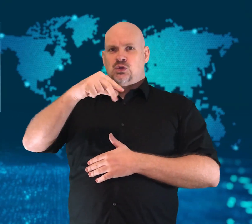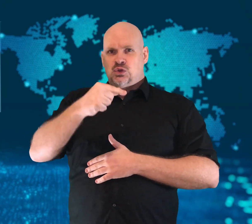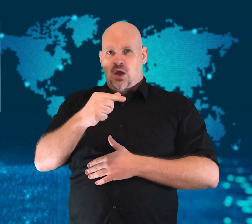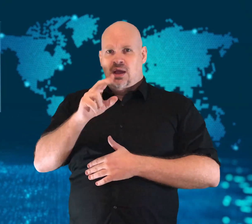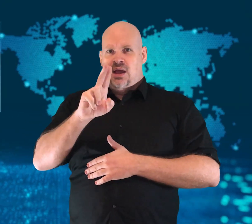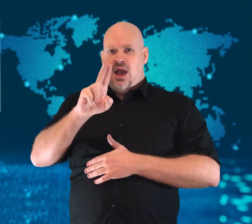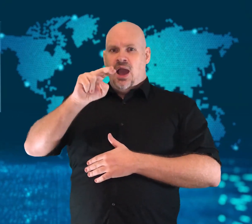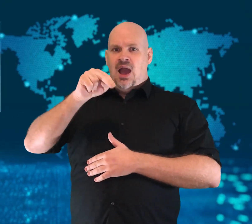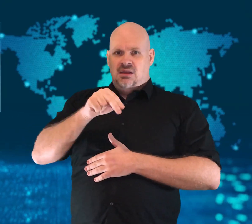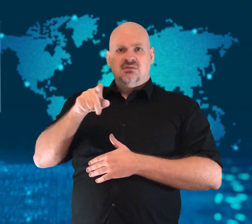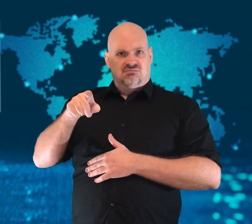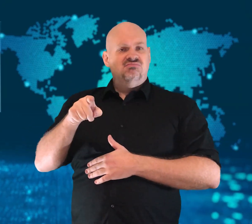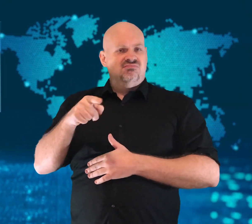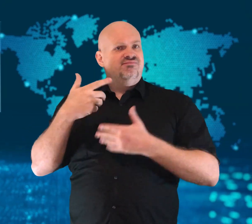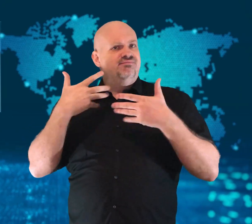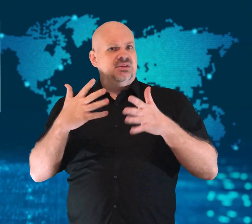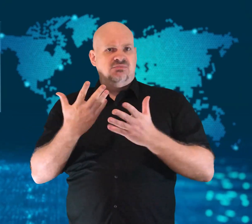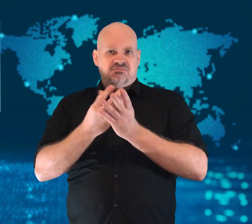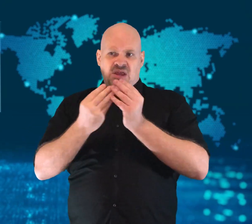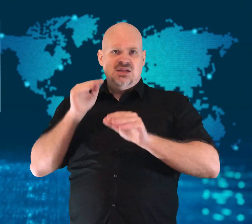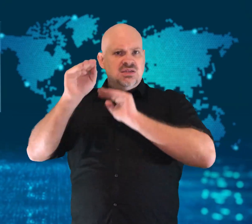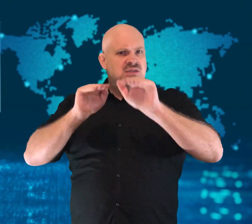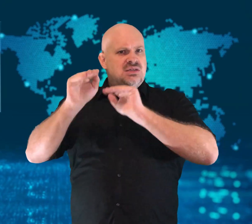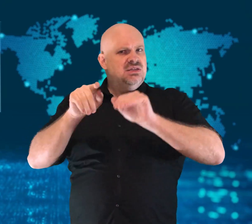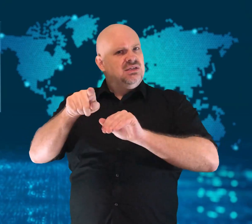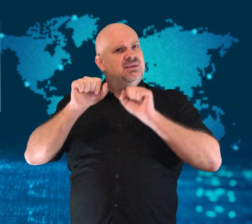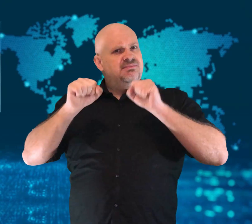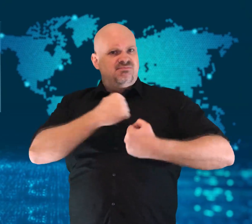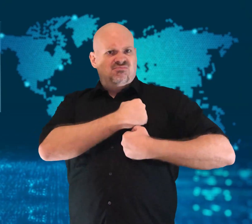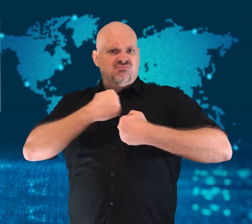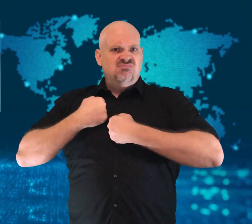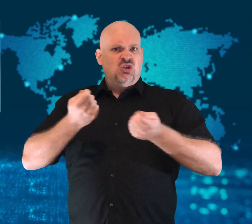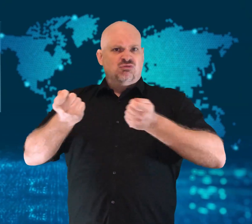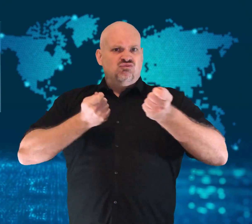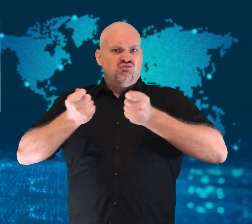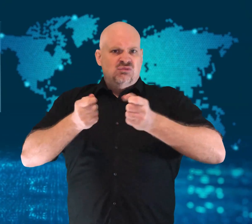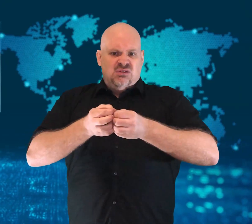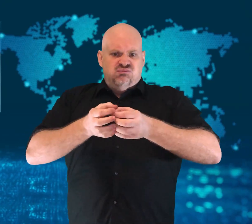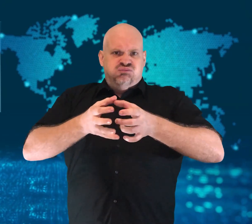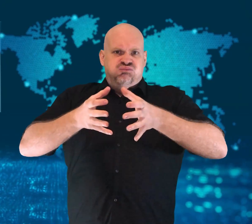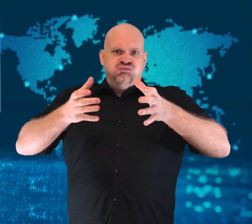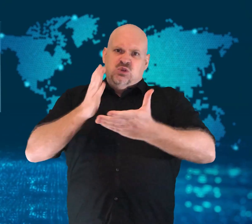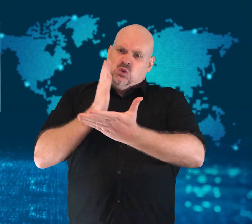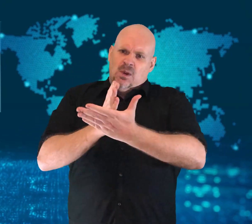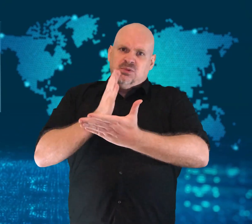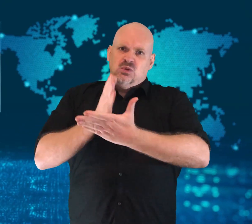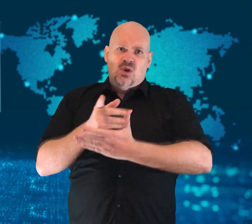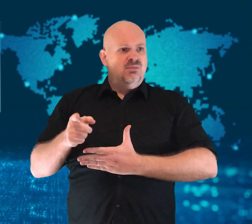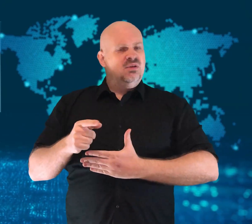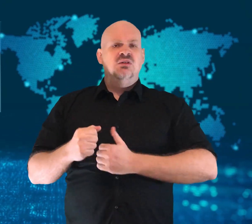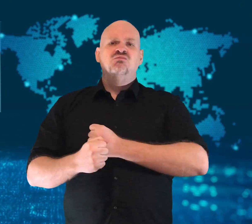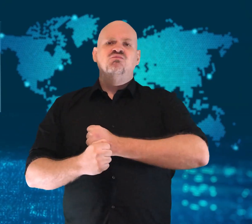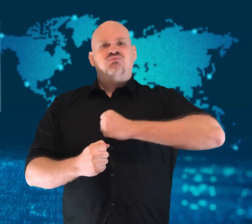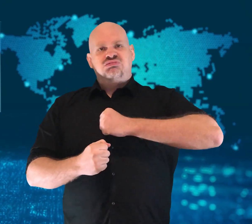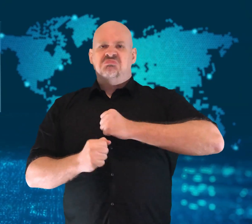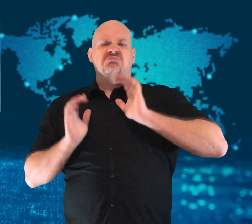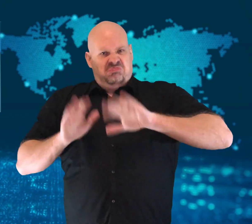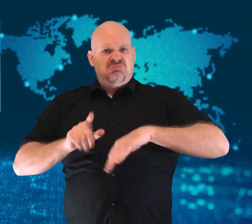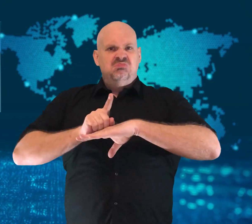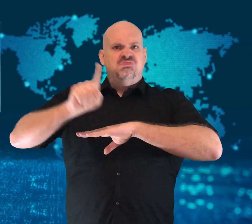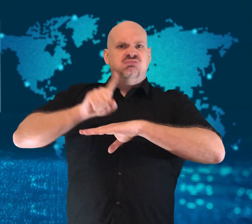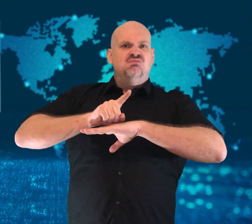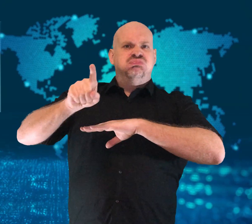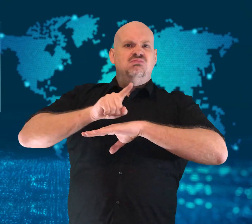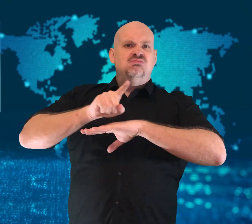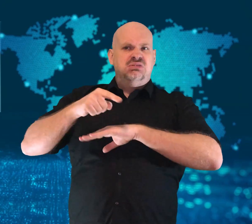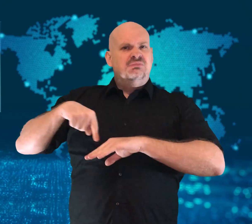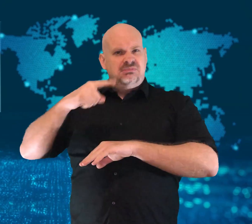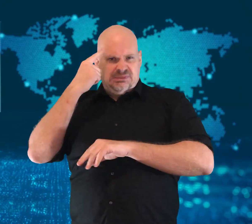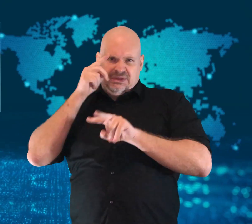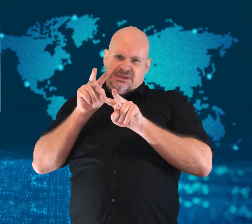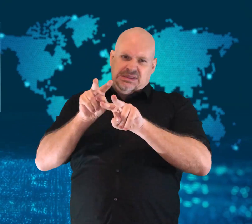Un’s response to calls for the country to lessen its militarization.